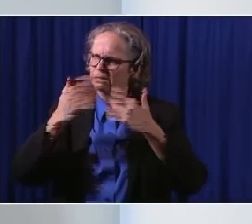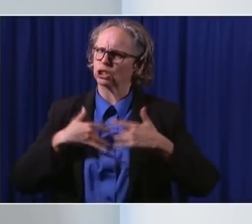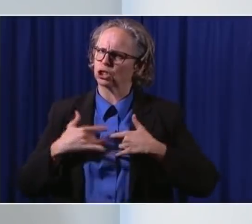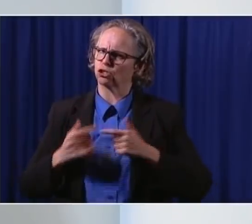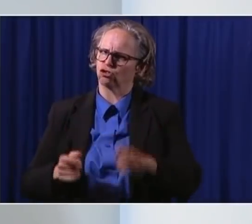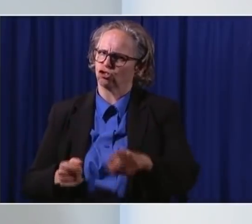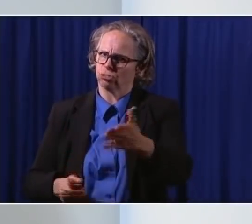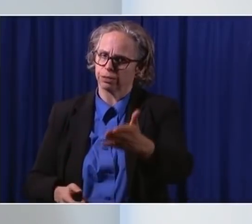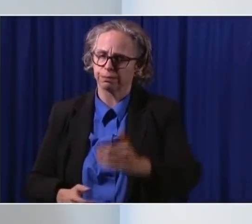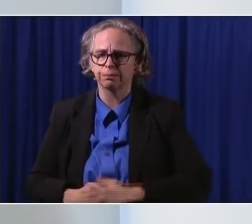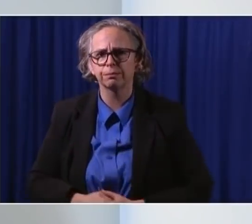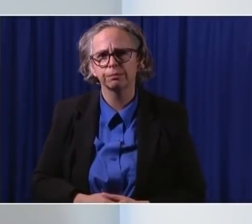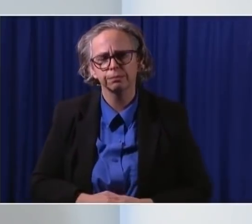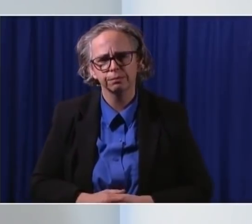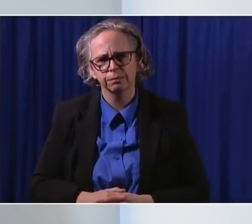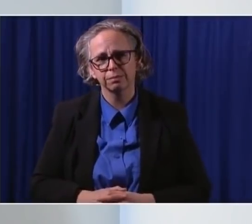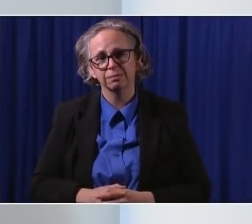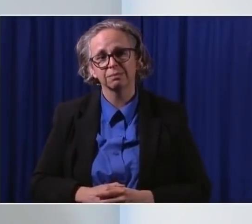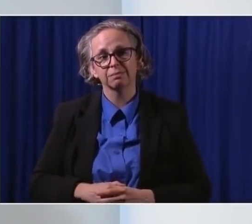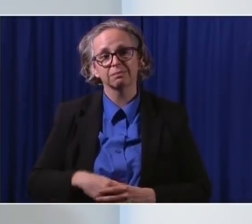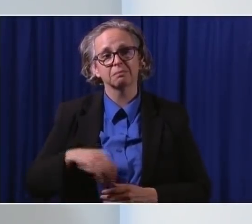BUT YOU OUGHT TO BE WORRIED